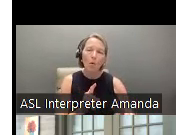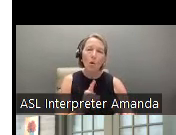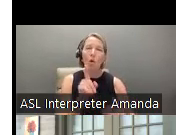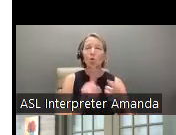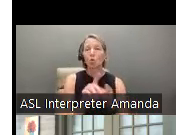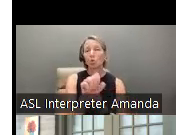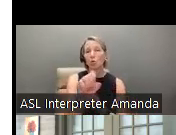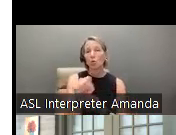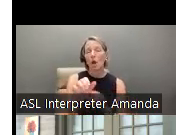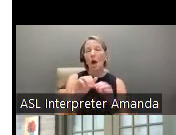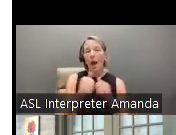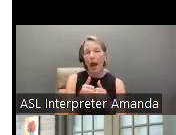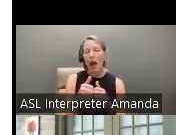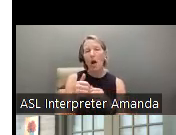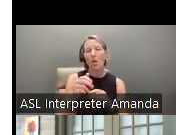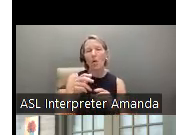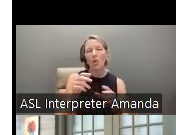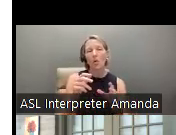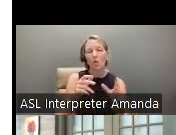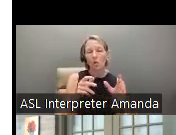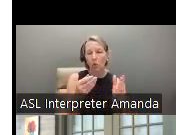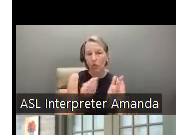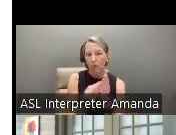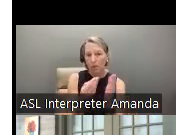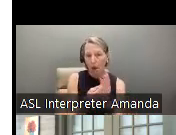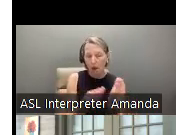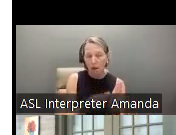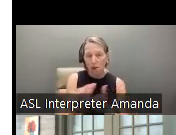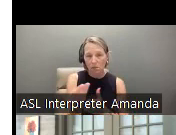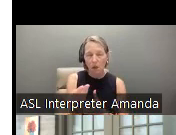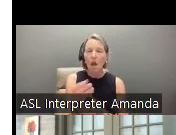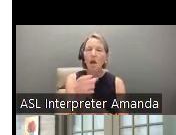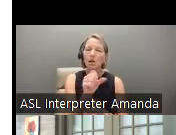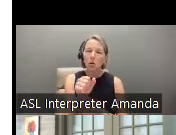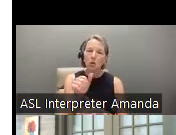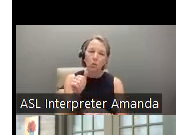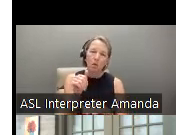how the how the benefits are being spent and that Social Security can send you what they call